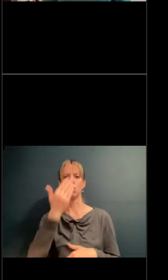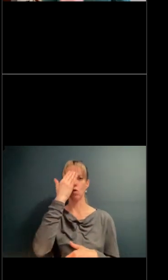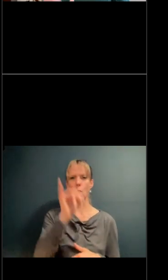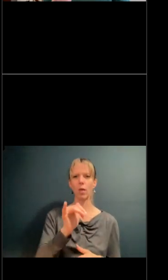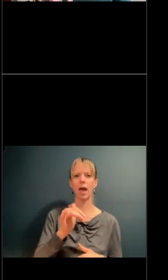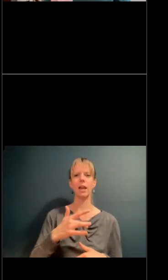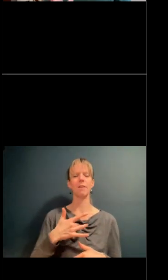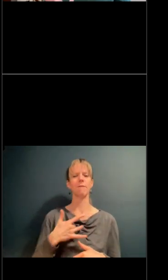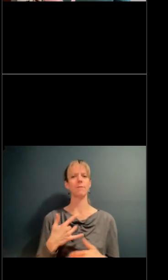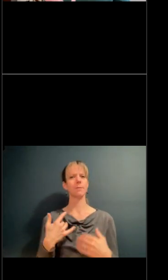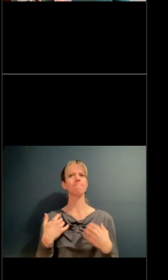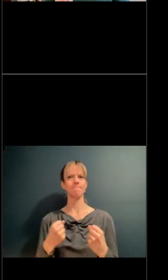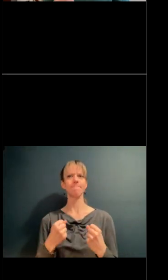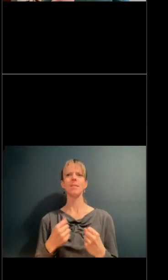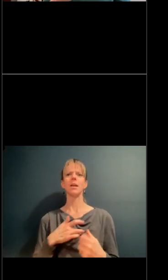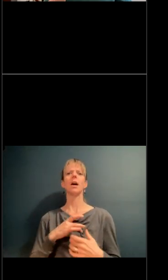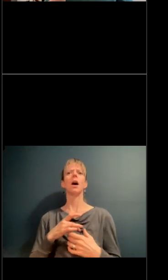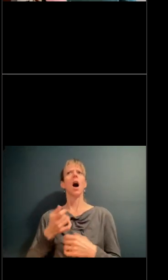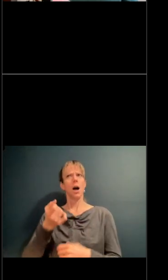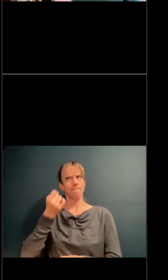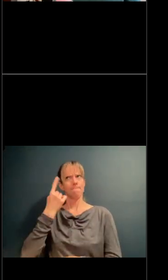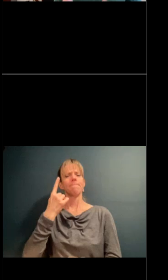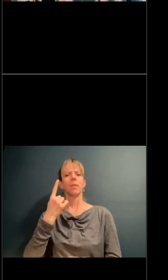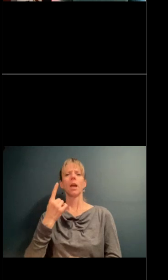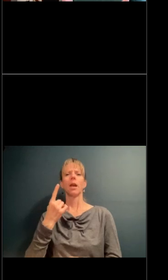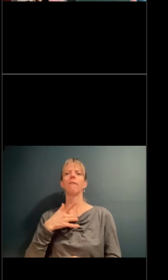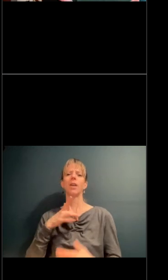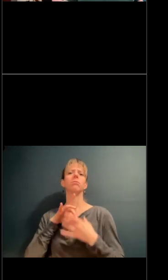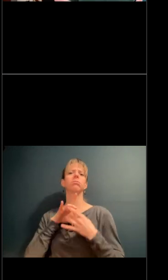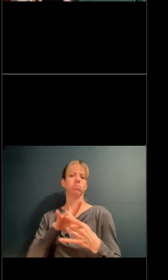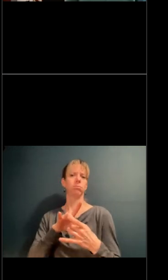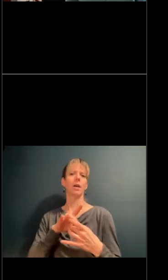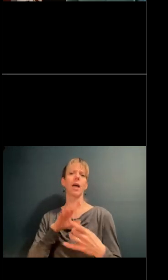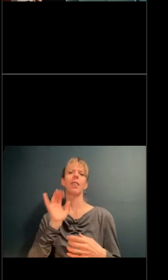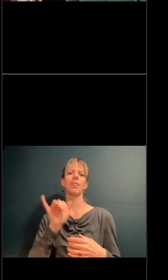I think that's our work as service systems and as teachers is to create those kinds of communities.